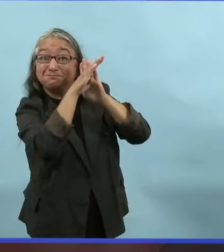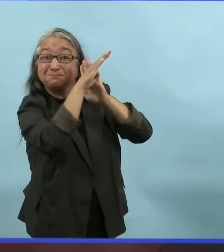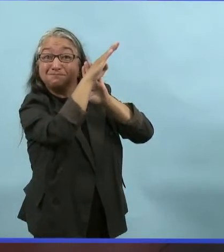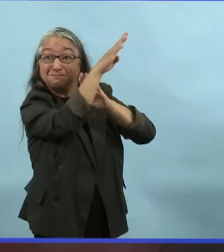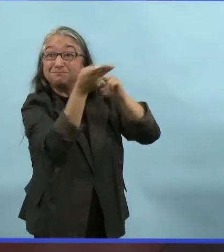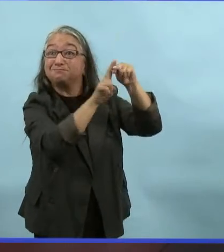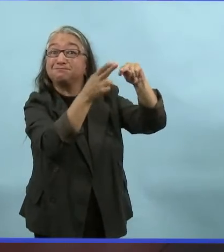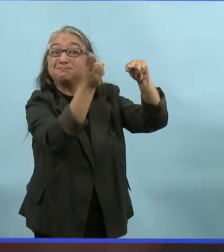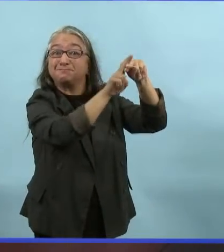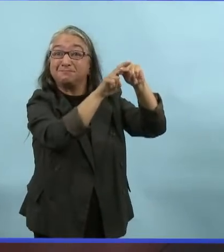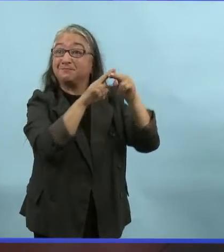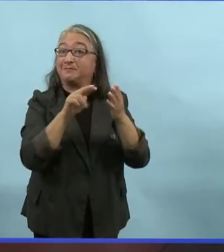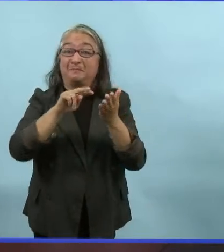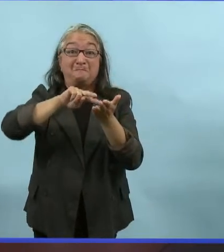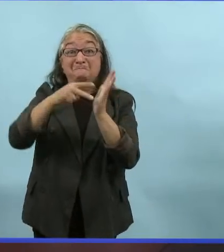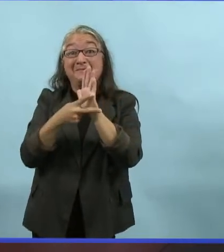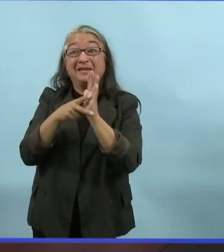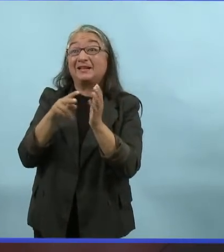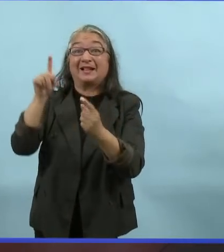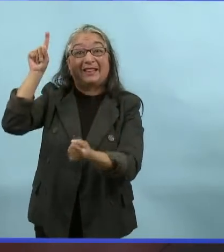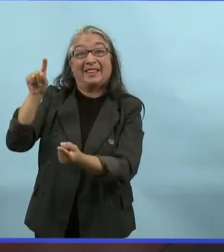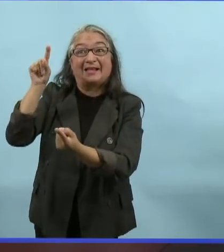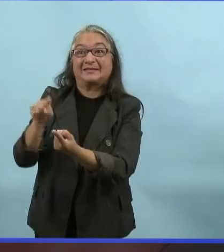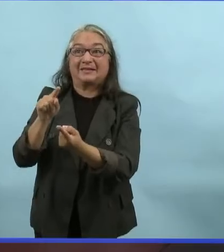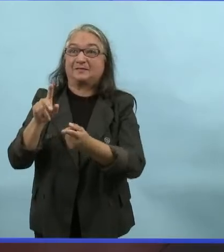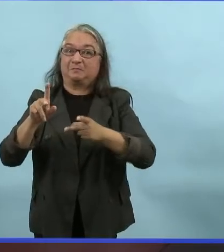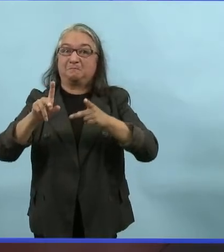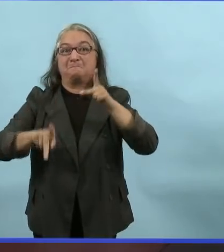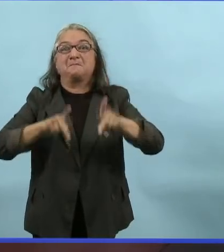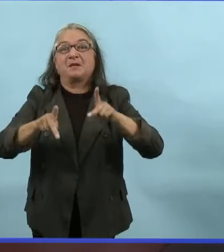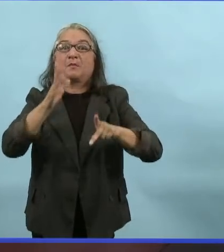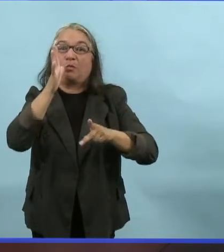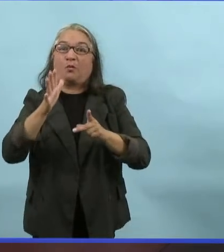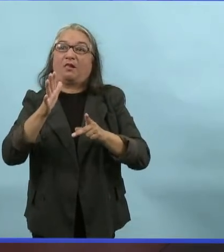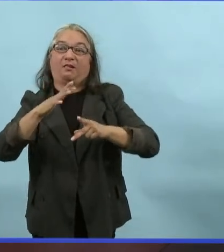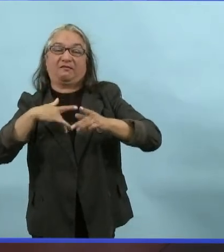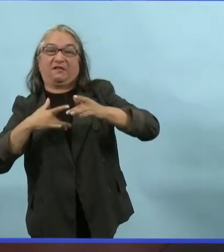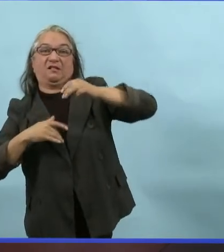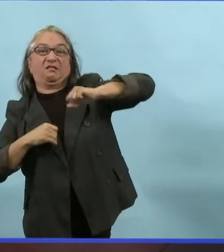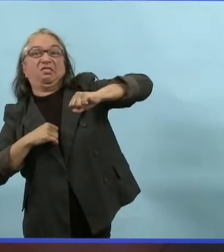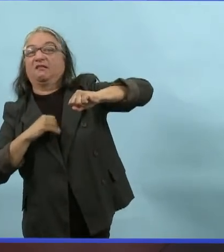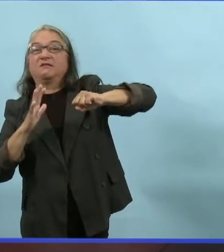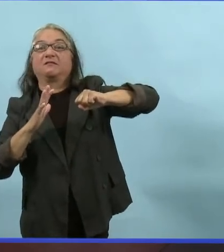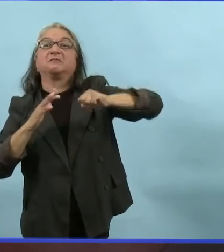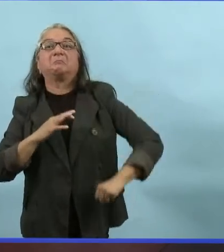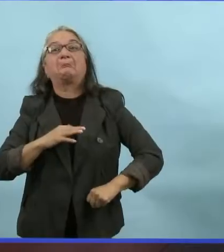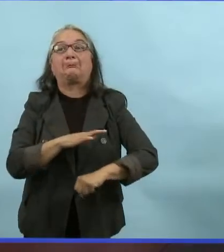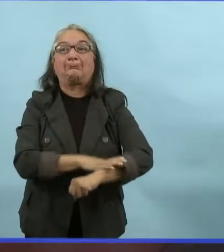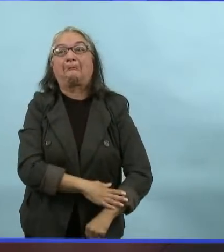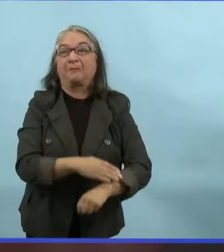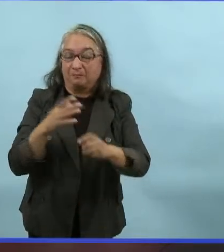the people who have declined up to now but we're reaching people and we're going to continue to